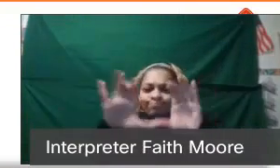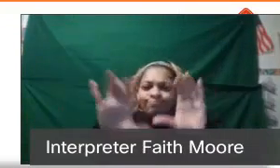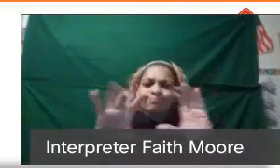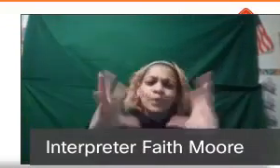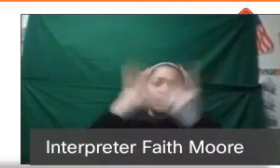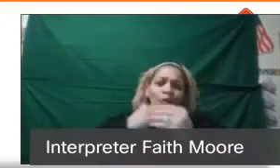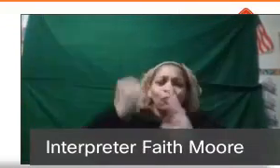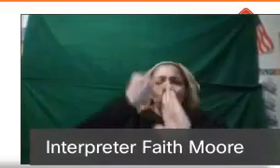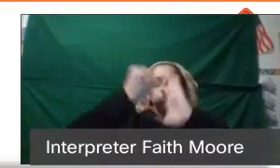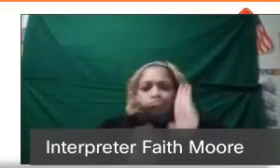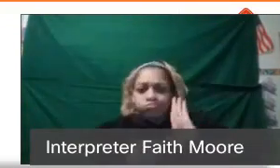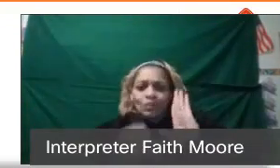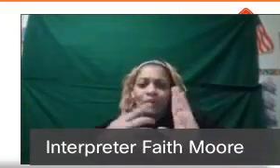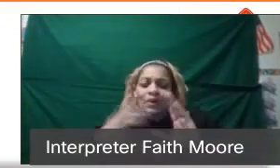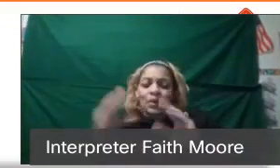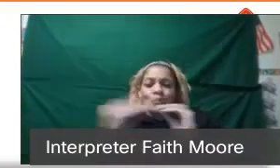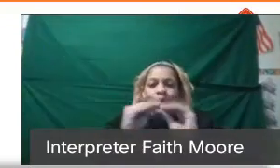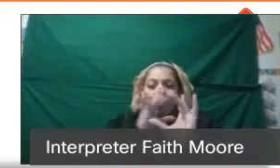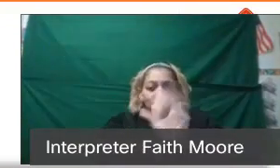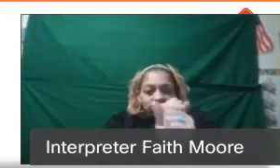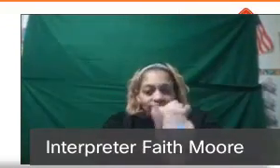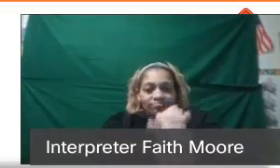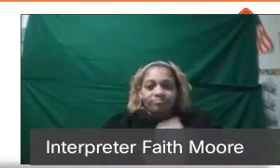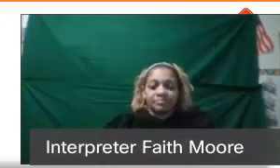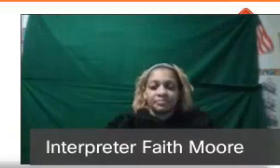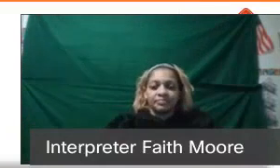Actually, I just want to thank you have.